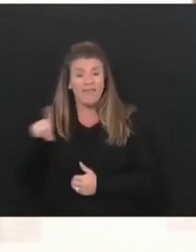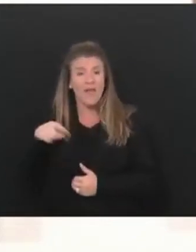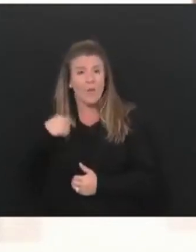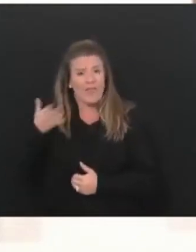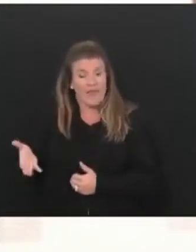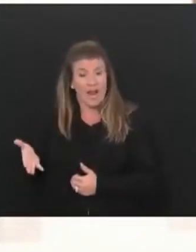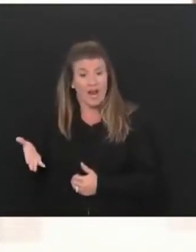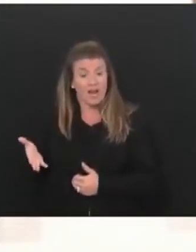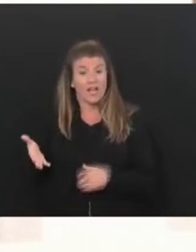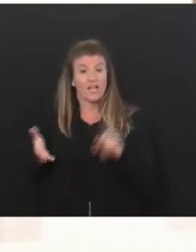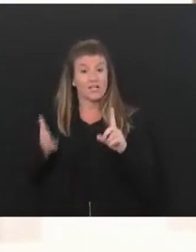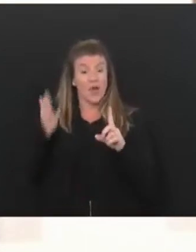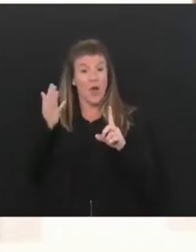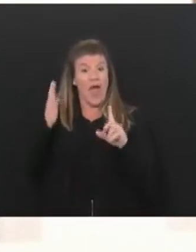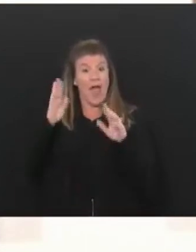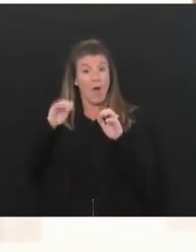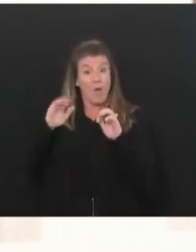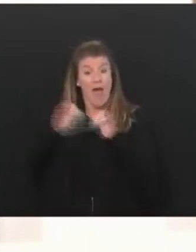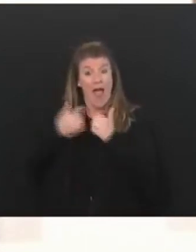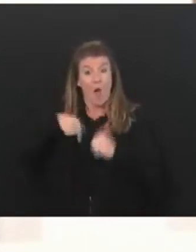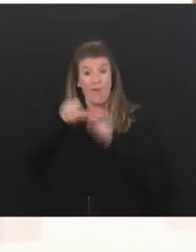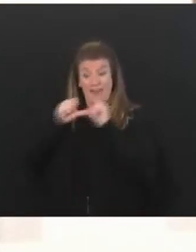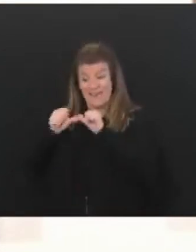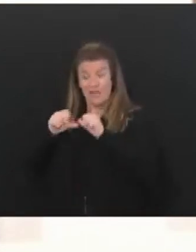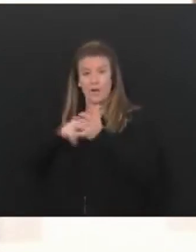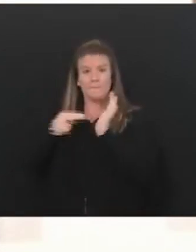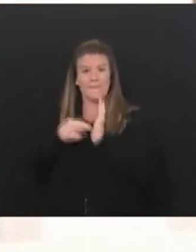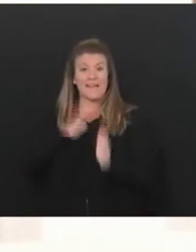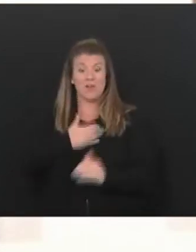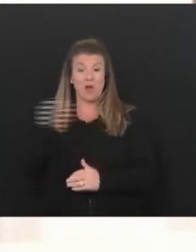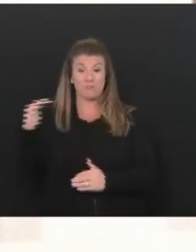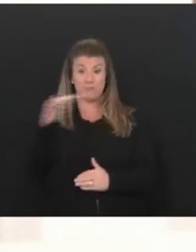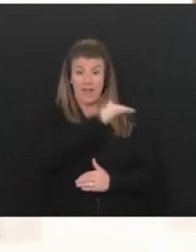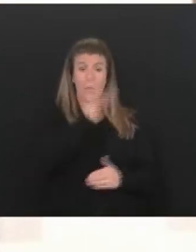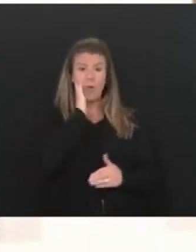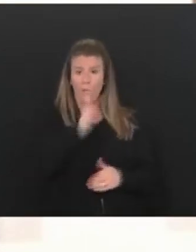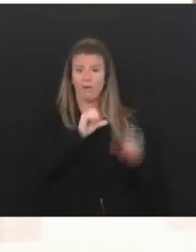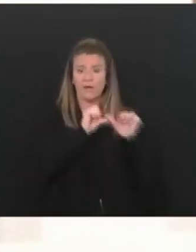DISTANCED TO PROTECT THEIR VULNERABLE NEIGHBORS AND FAMILY MEMBERS. AND BY DOING THIS, WE ARE